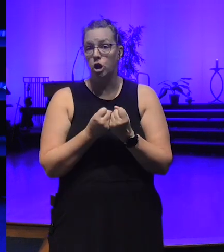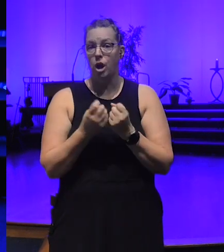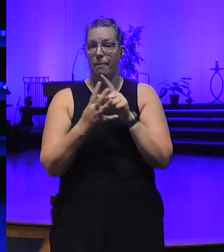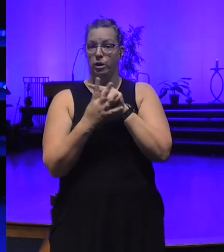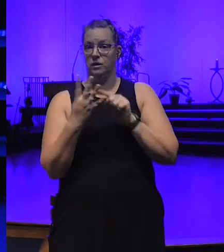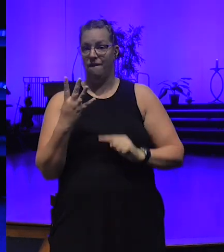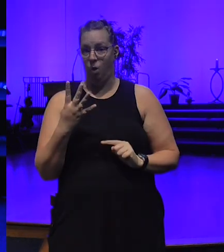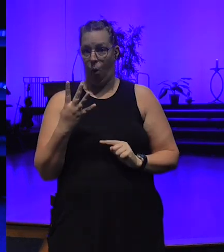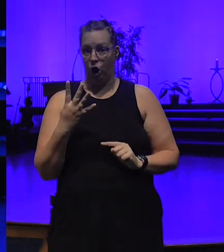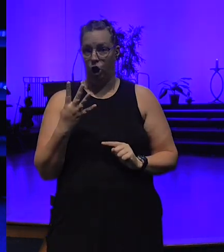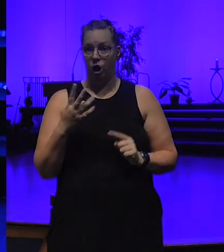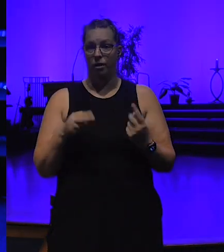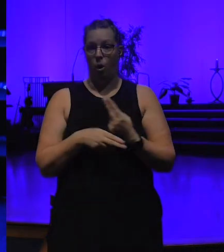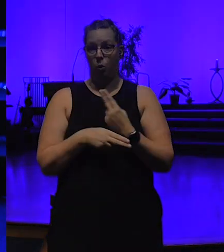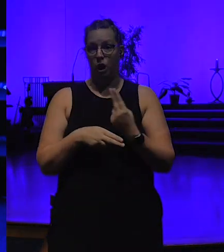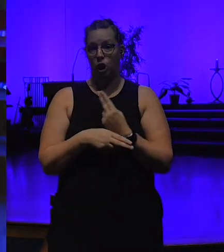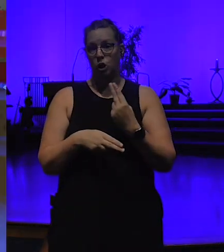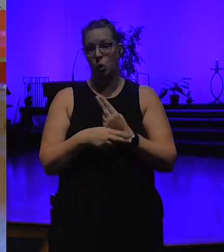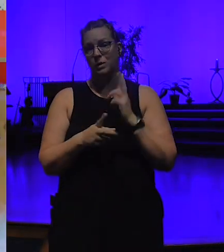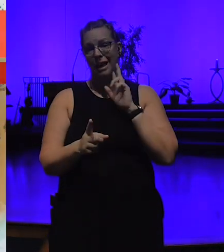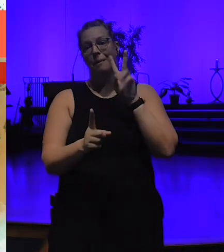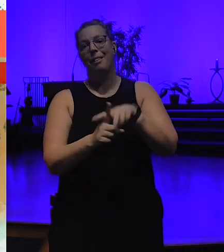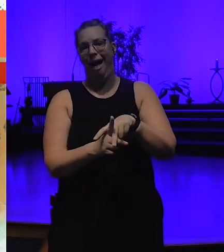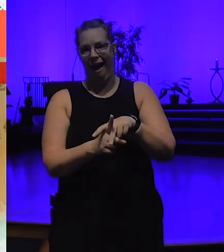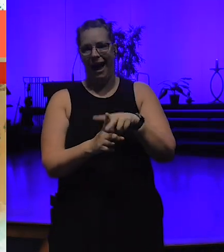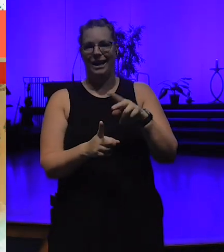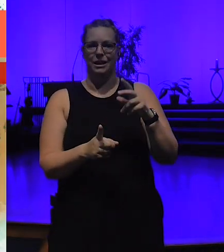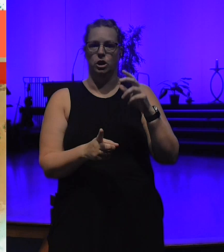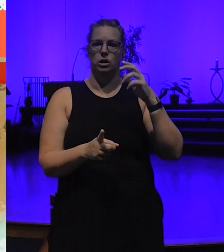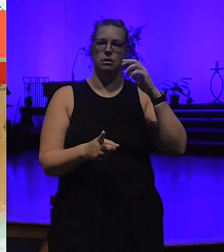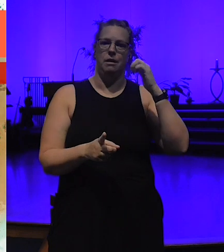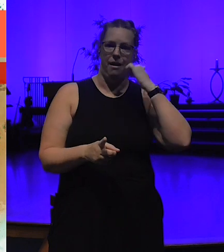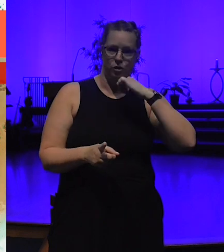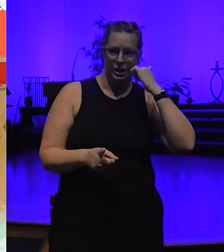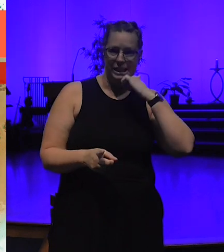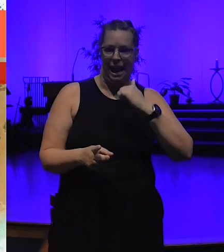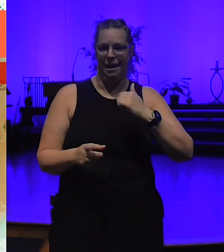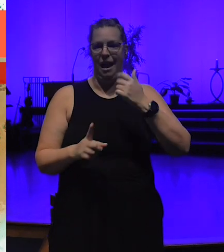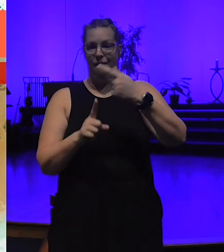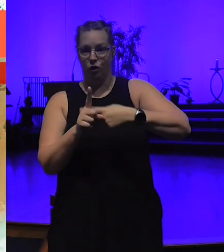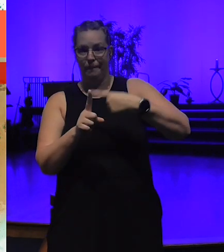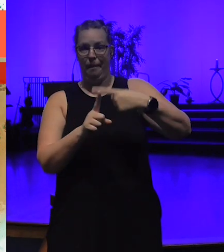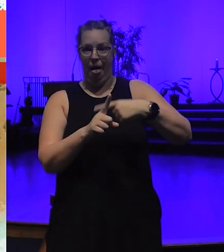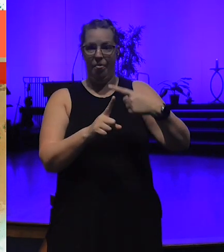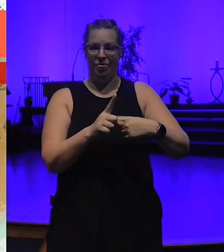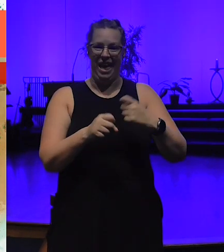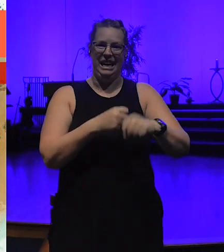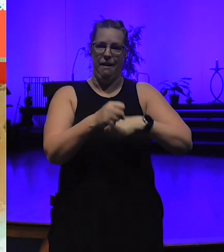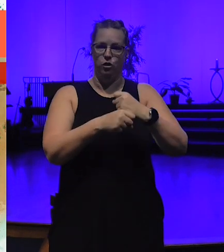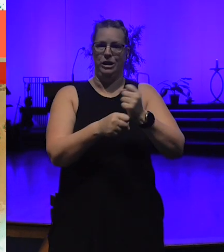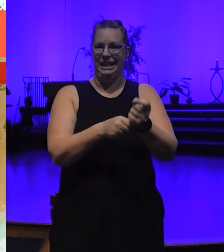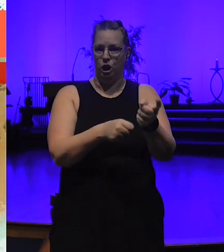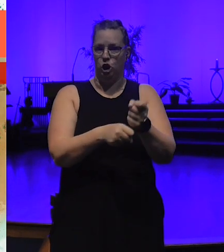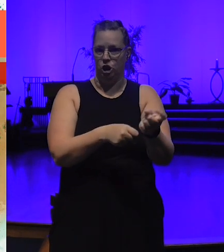get to use apply to your days months and year um but for me when I can get back to my virtue